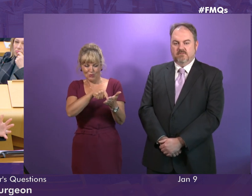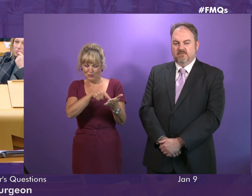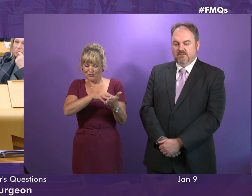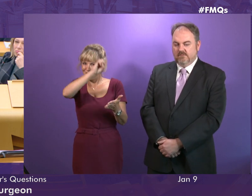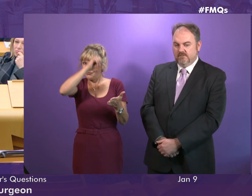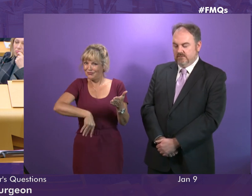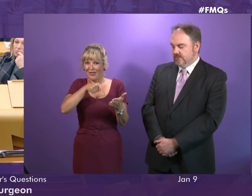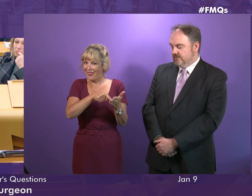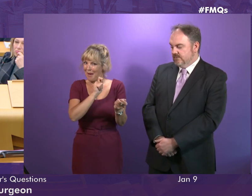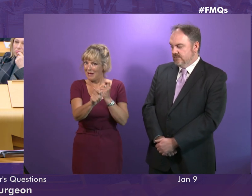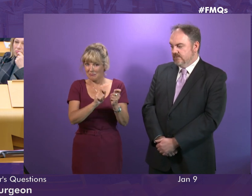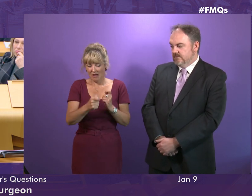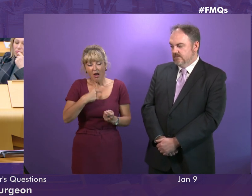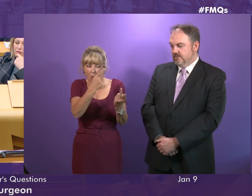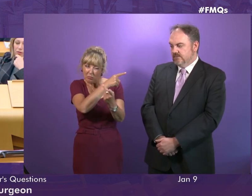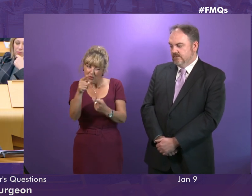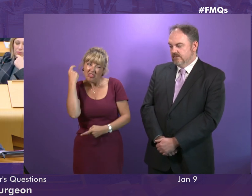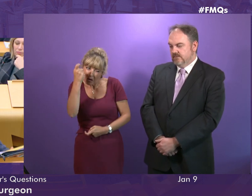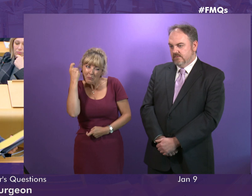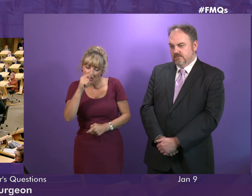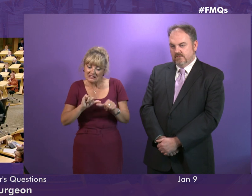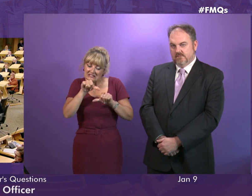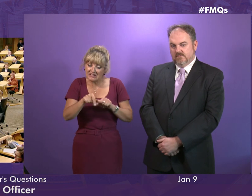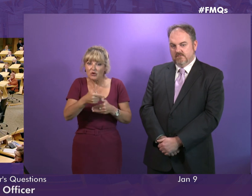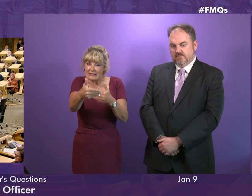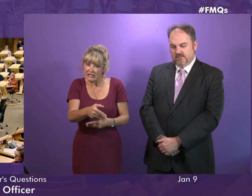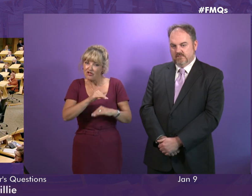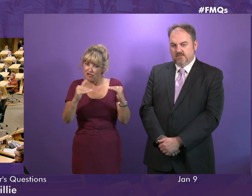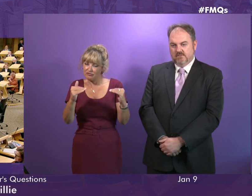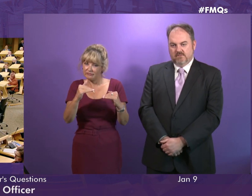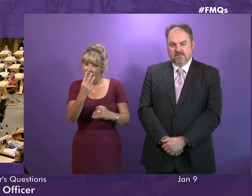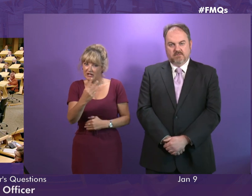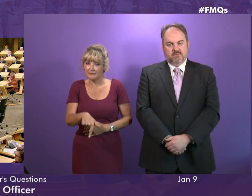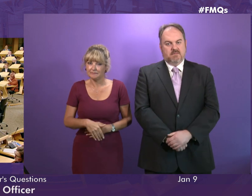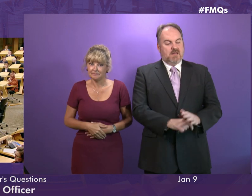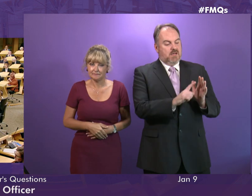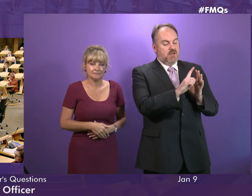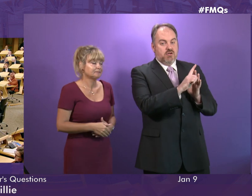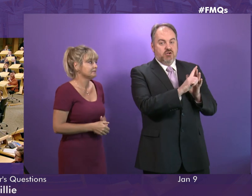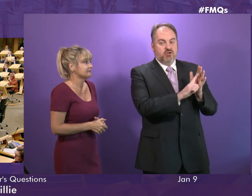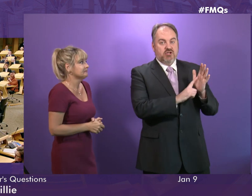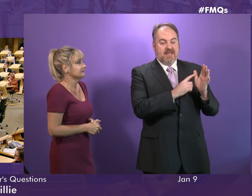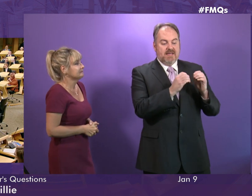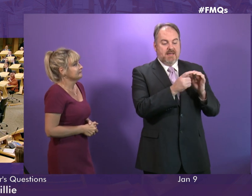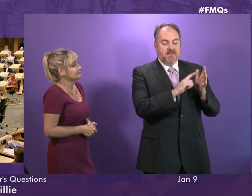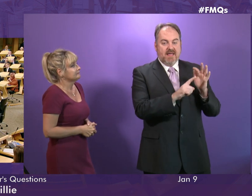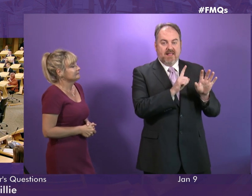opportunity. I hope that members across Parliament will reflect very seriously on that. Jackie Baillie (Dumbarton) (Lab): The First Minister might be aware that the